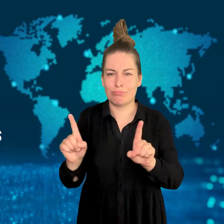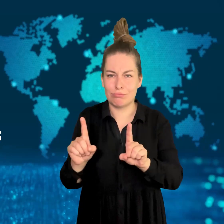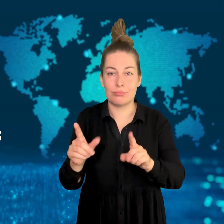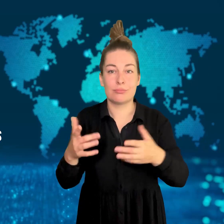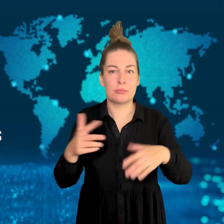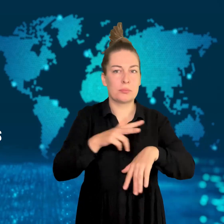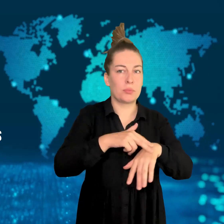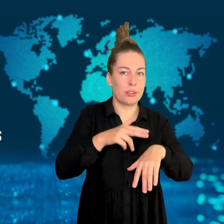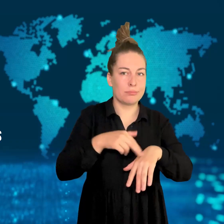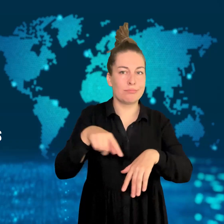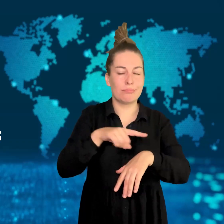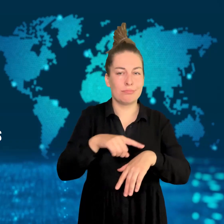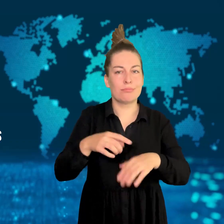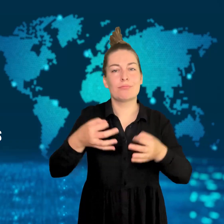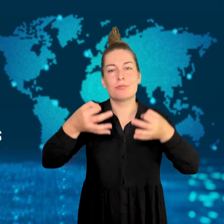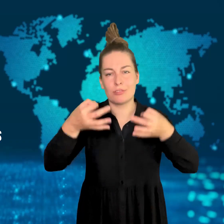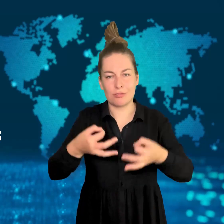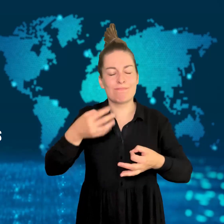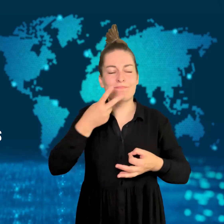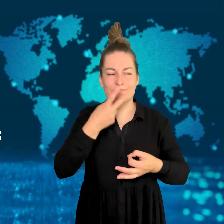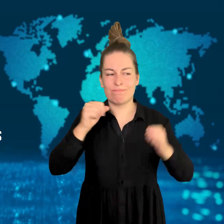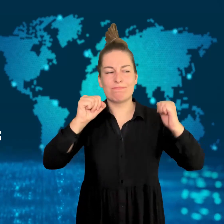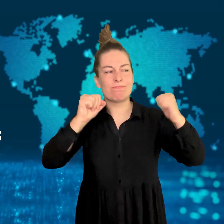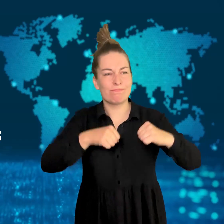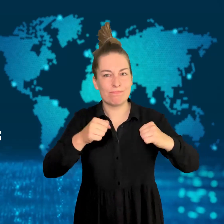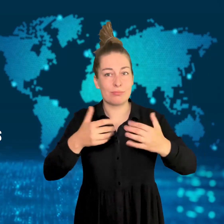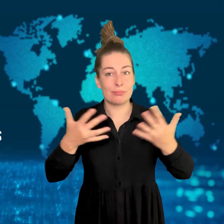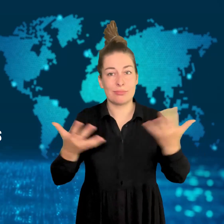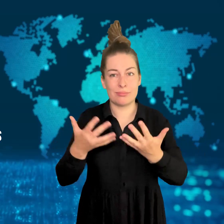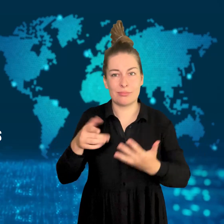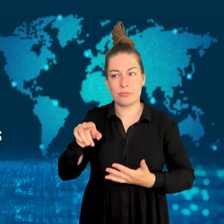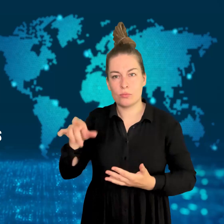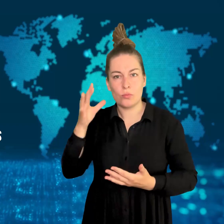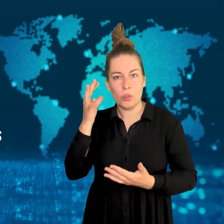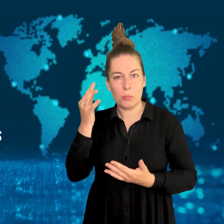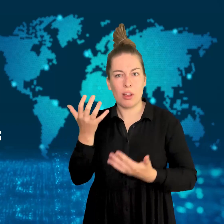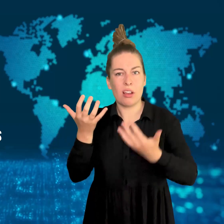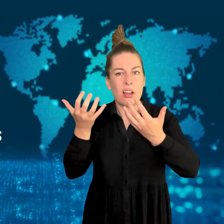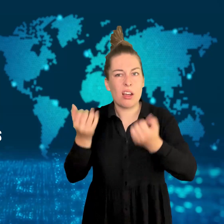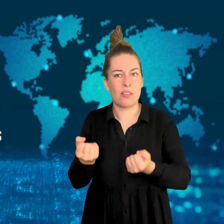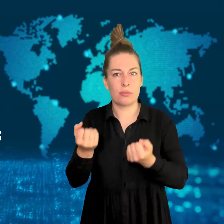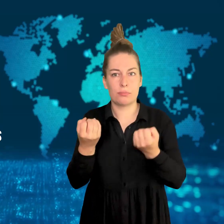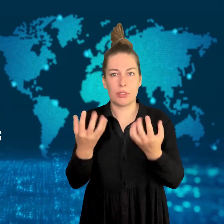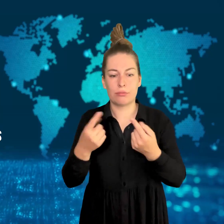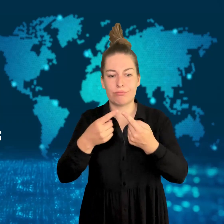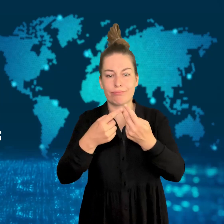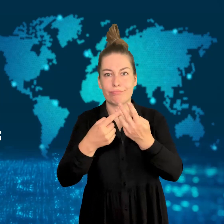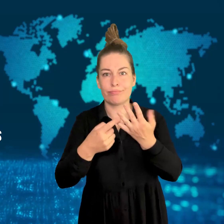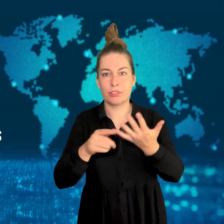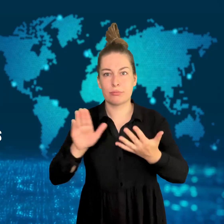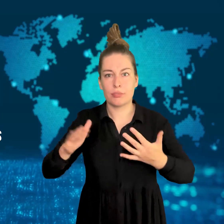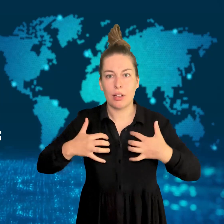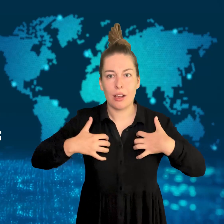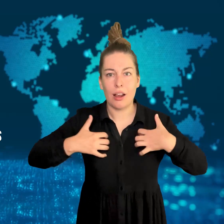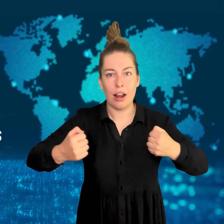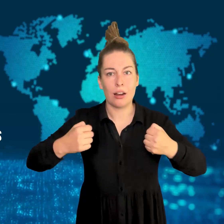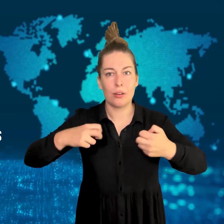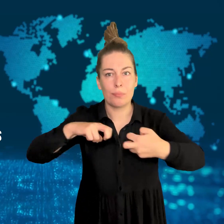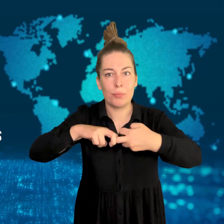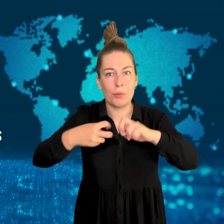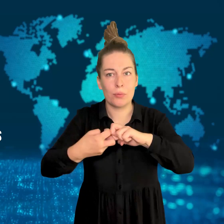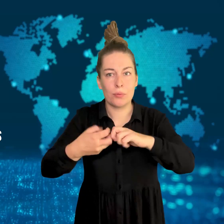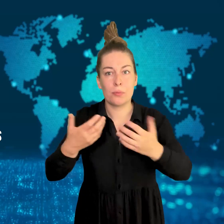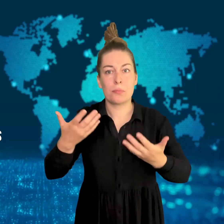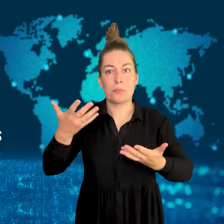The authorities decided she is suffering from several health problems